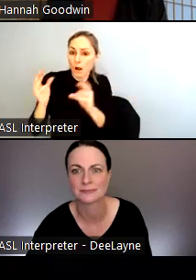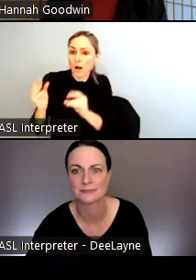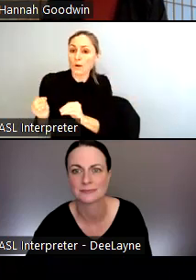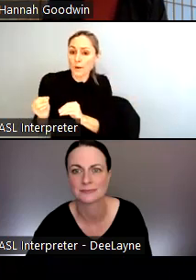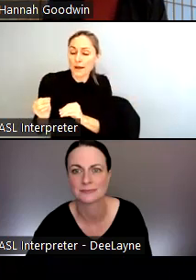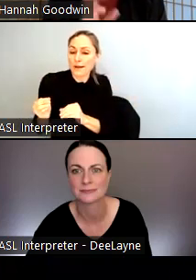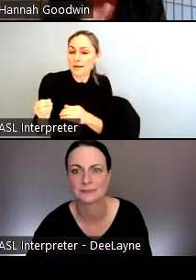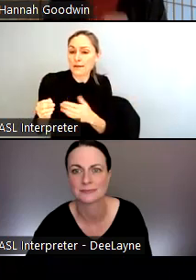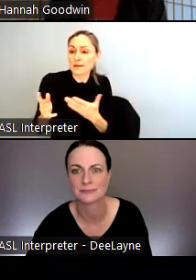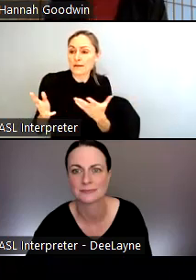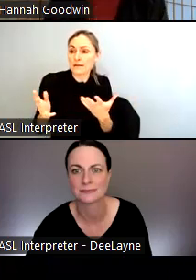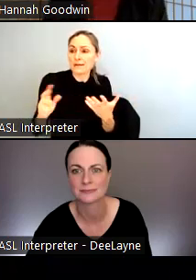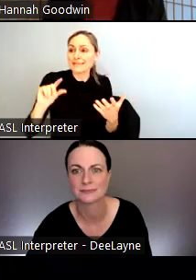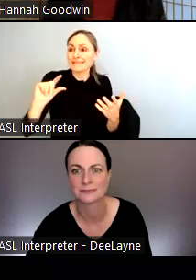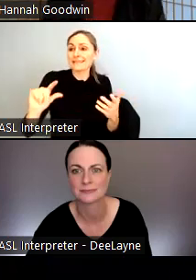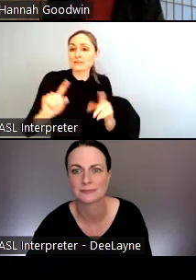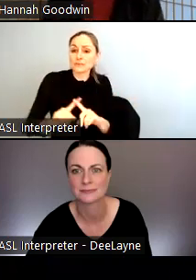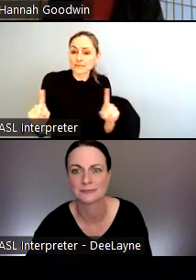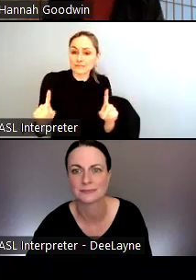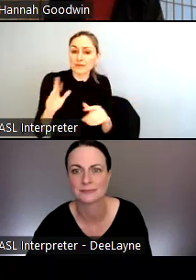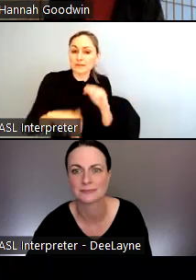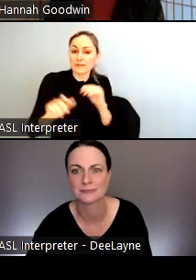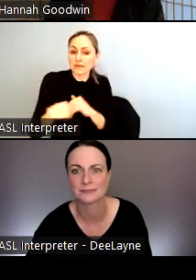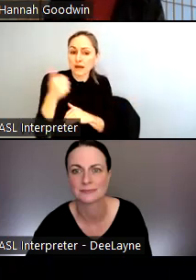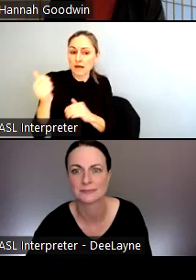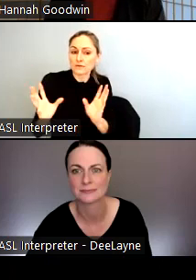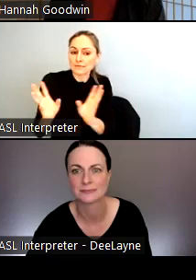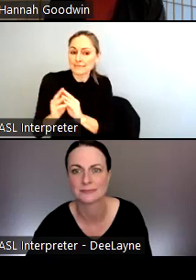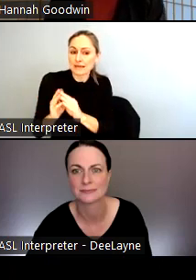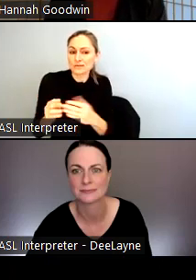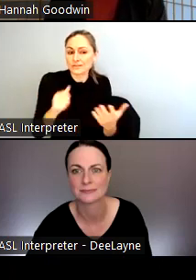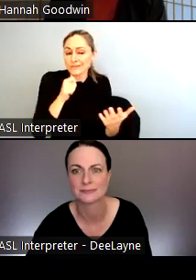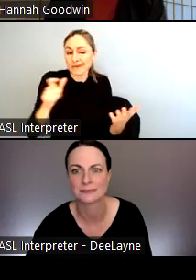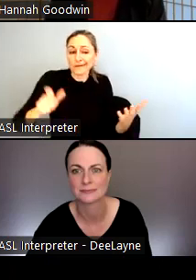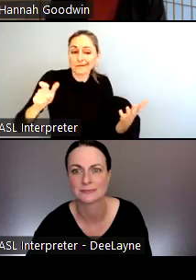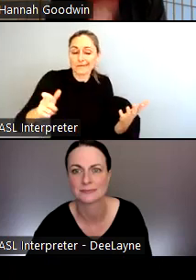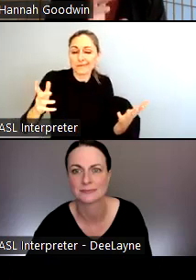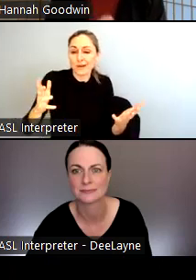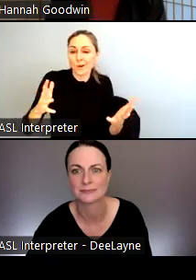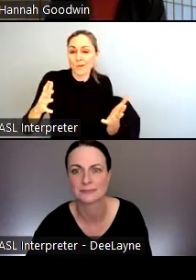it's a little bit different than the other sessions. They're not necessarily walking away with a skill.